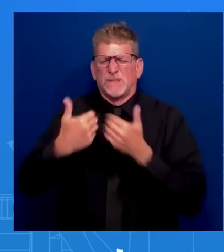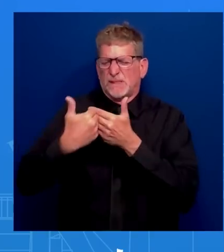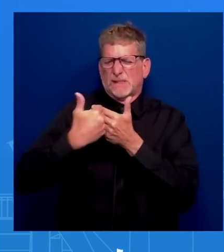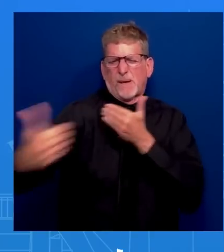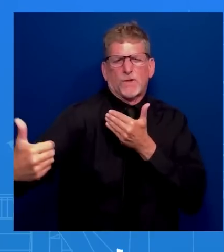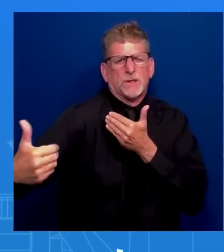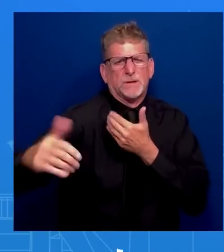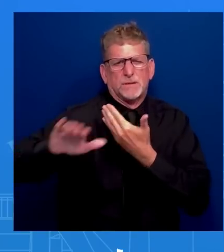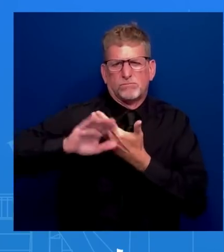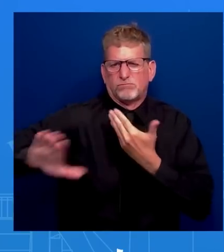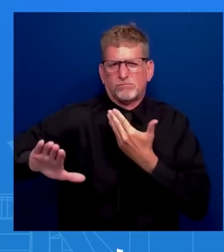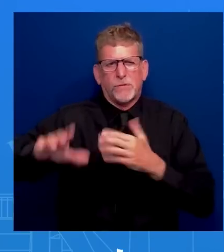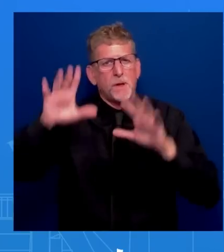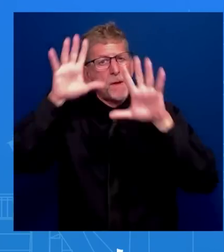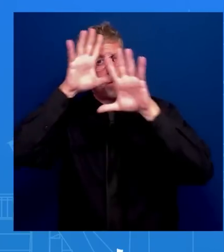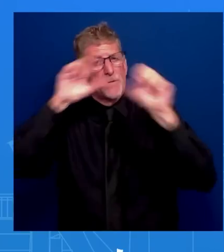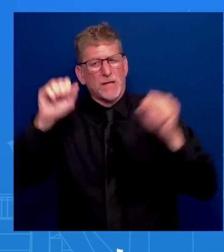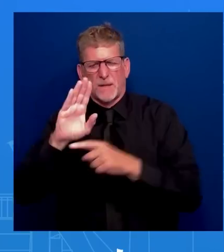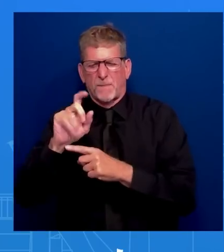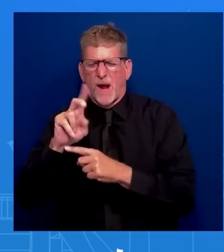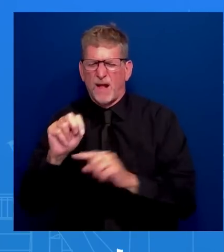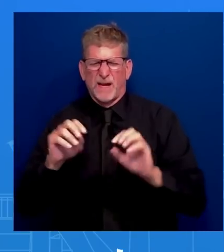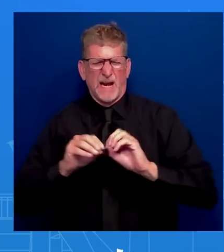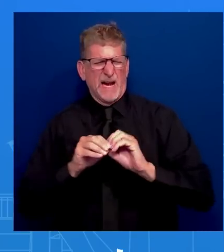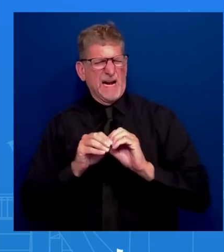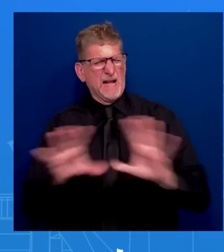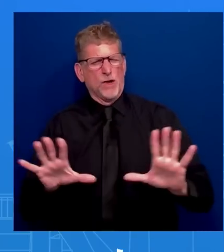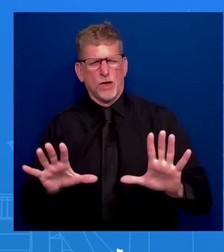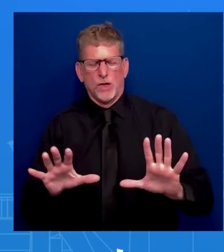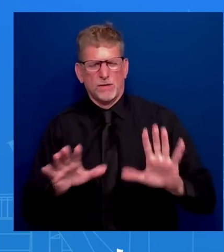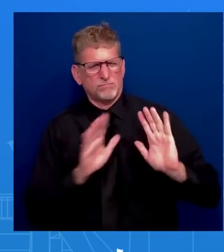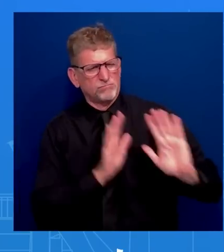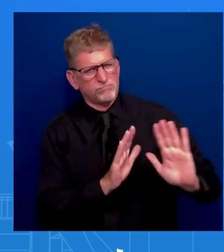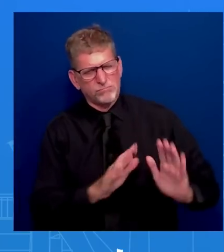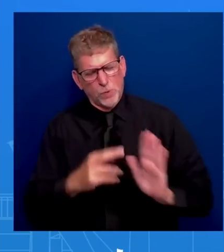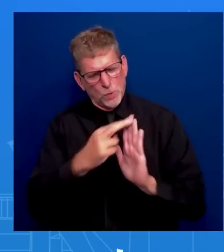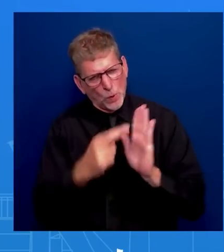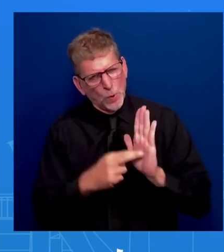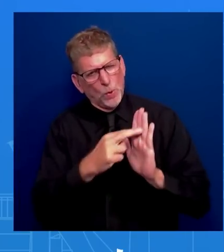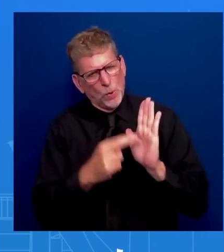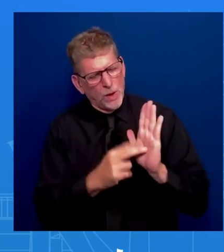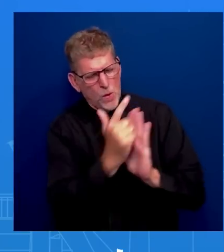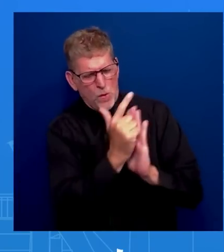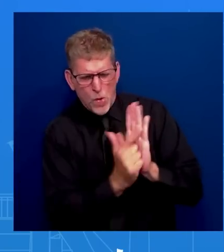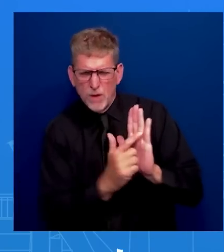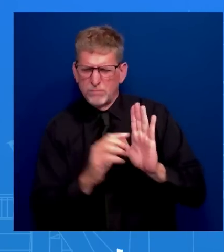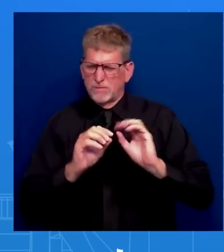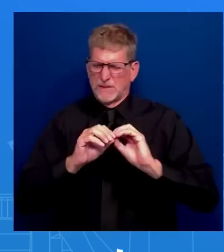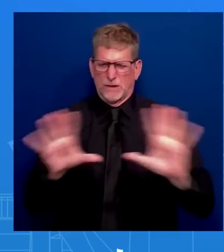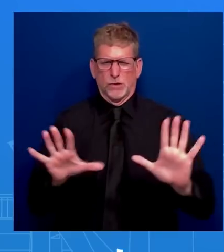in the independence of Justice Depar- -- of the Justice Department investigations, that those investigations should be free